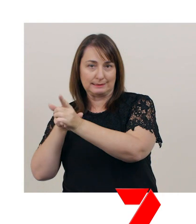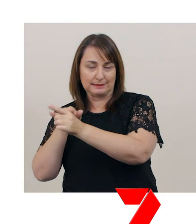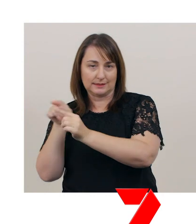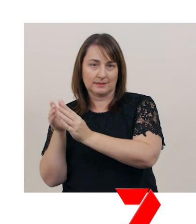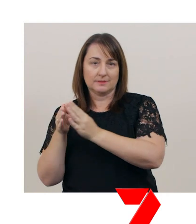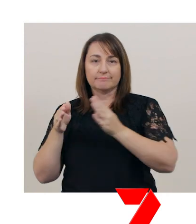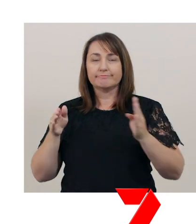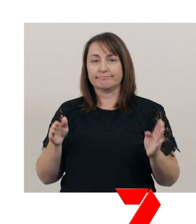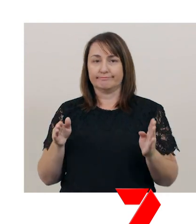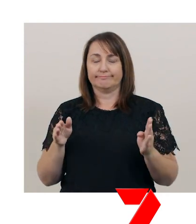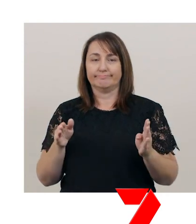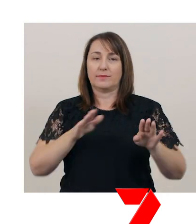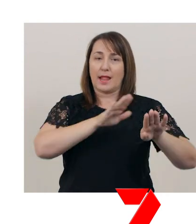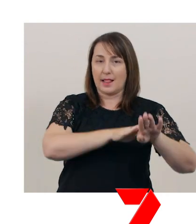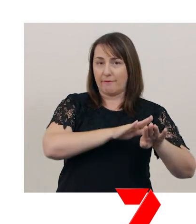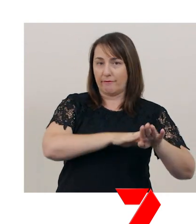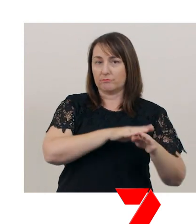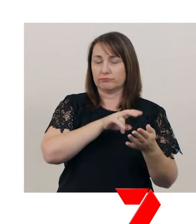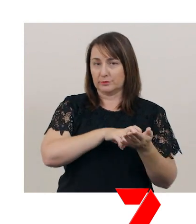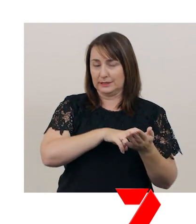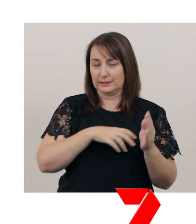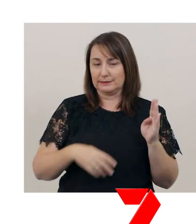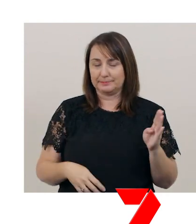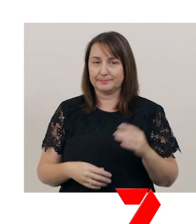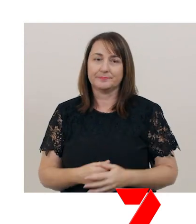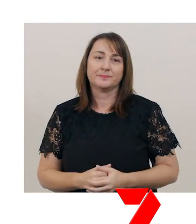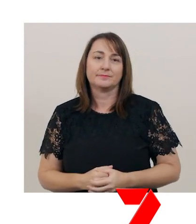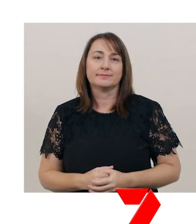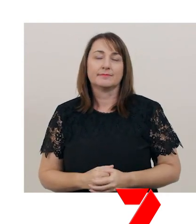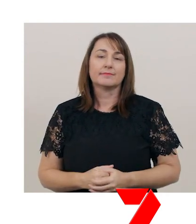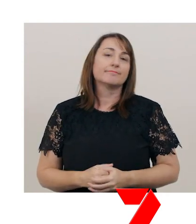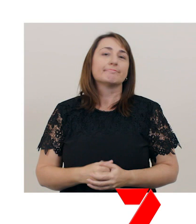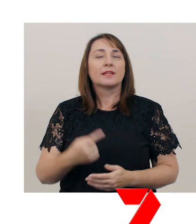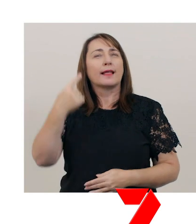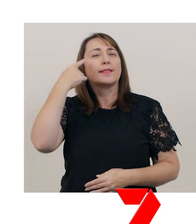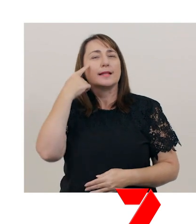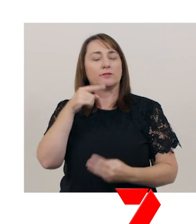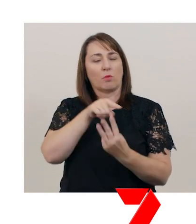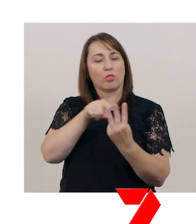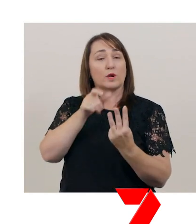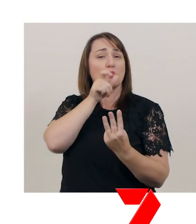It would be all the way to the left on the cline. Take a moment to think where you would place these words on our cline,